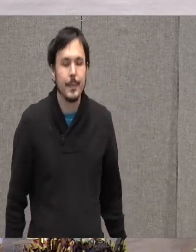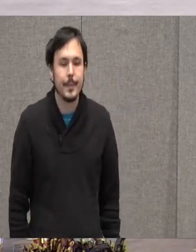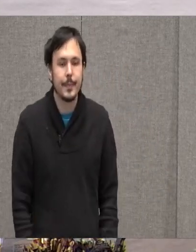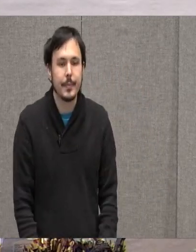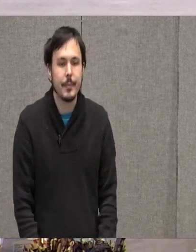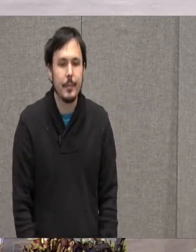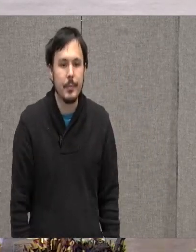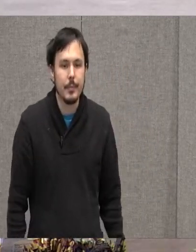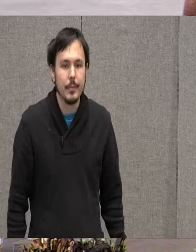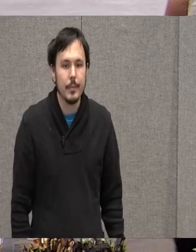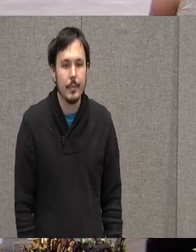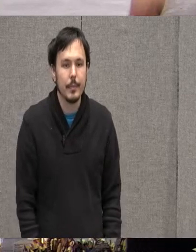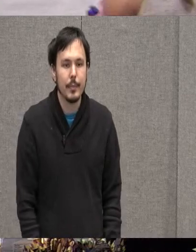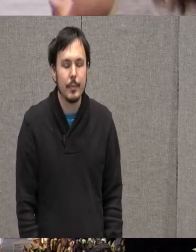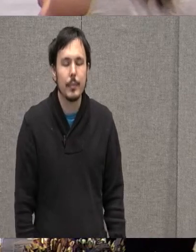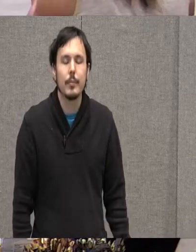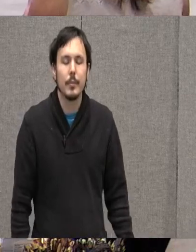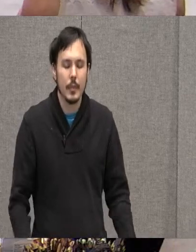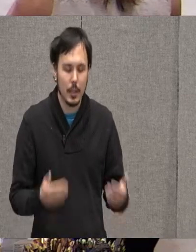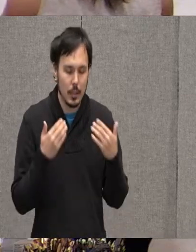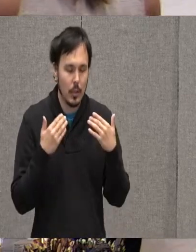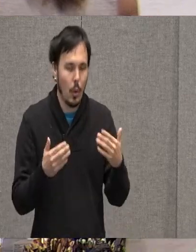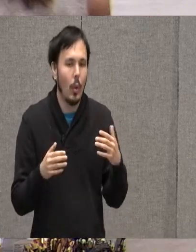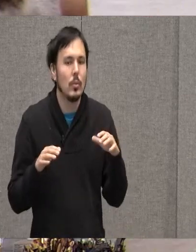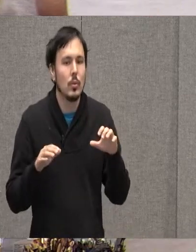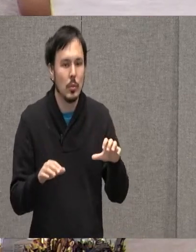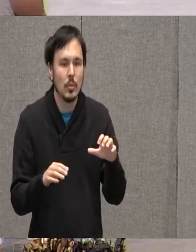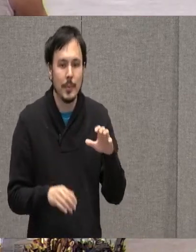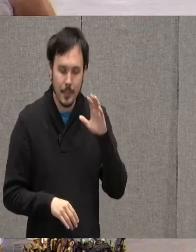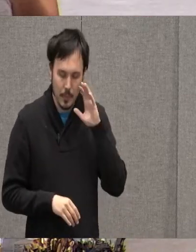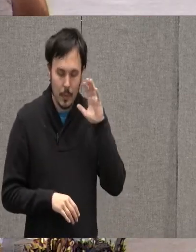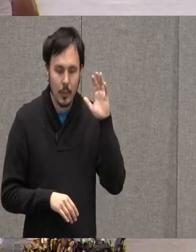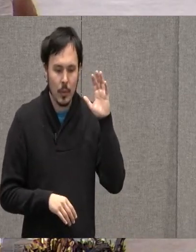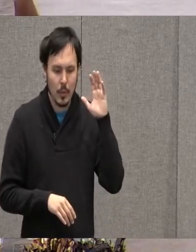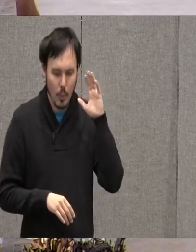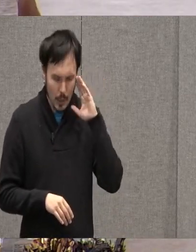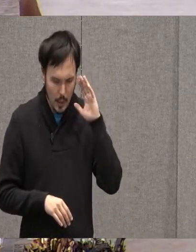So let's do that, we know we have 3/5 and 7/10,